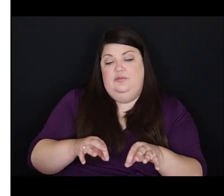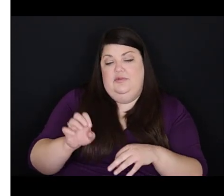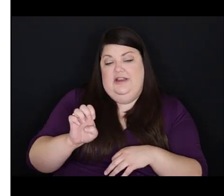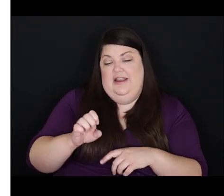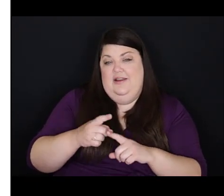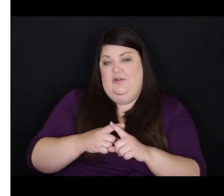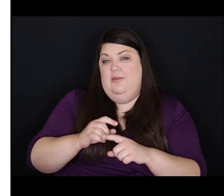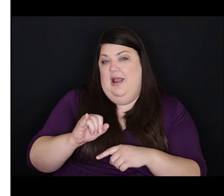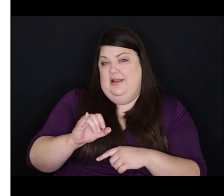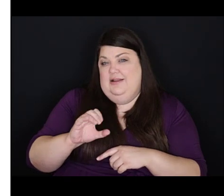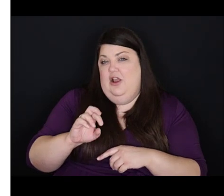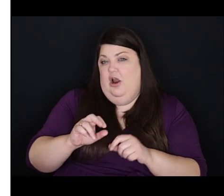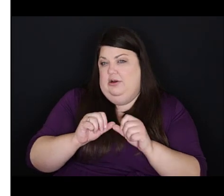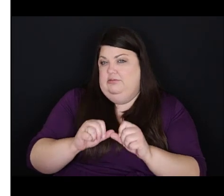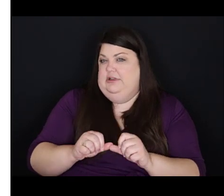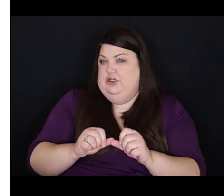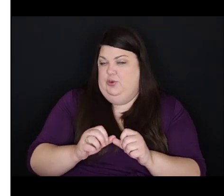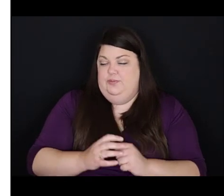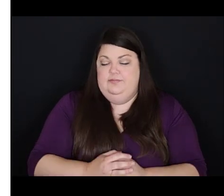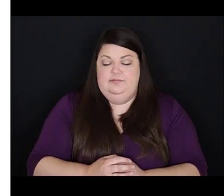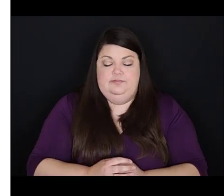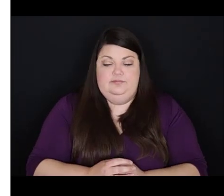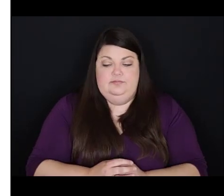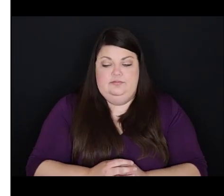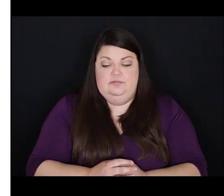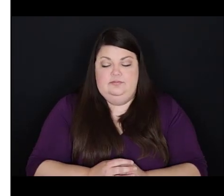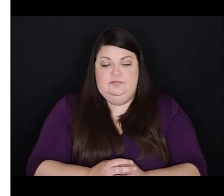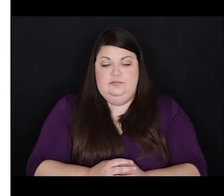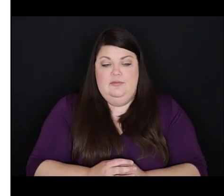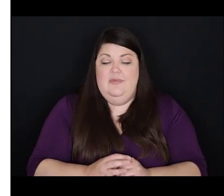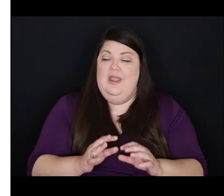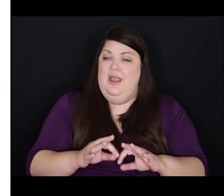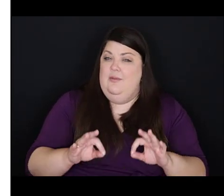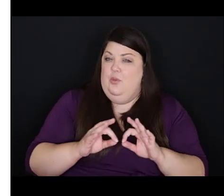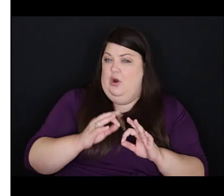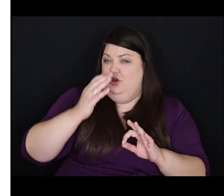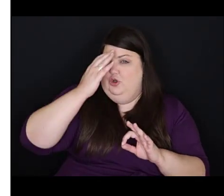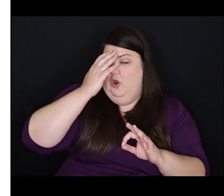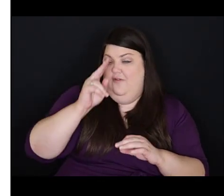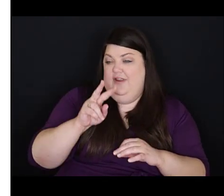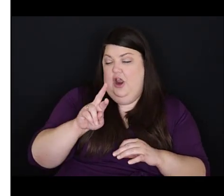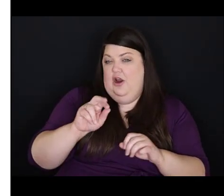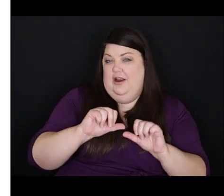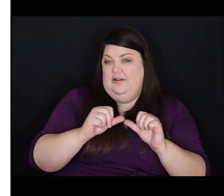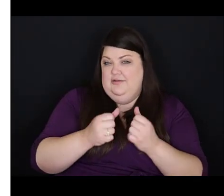It is important to note that the VR agency can describe its Supported Employment